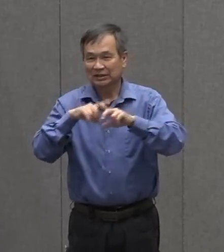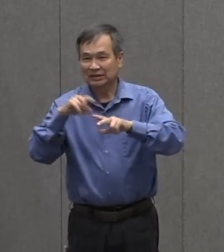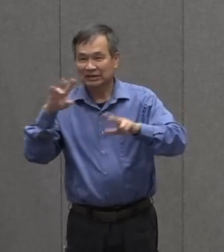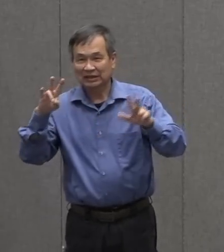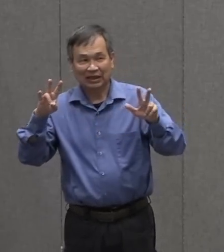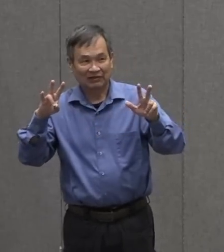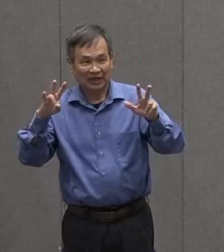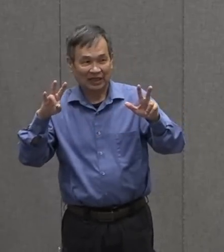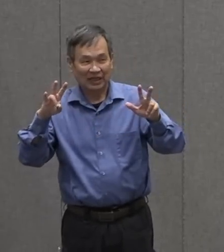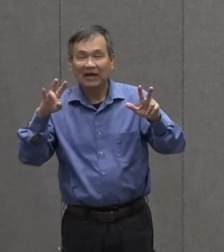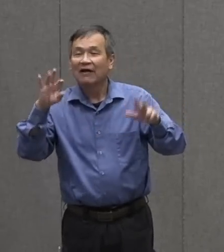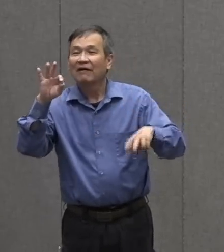That's right factor pairs.